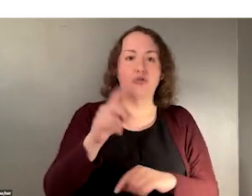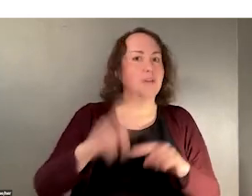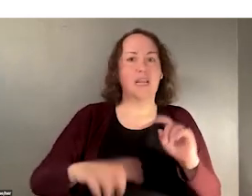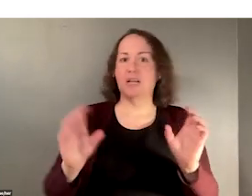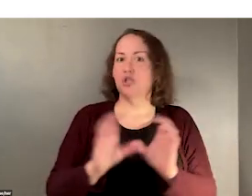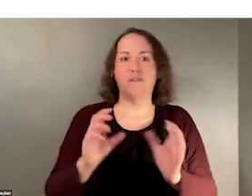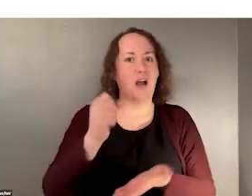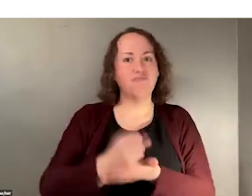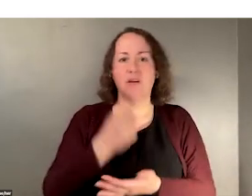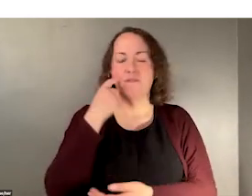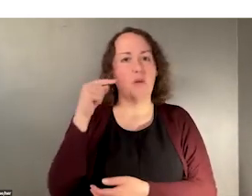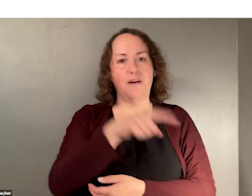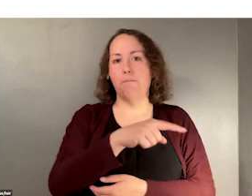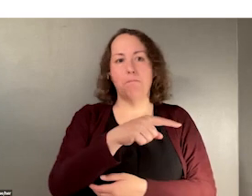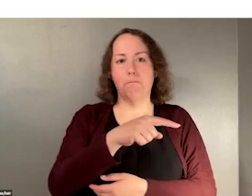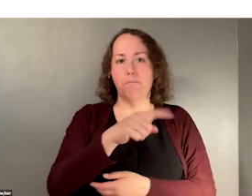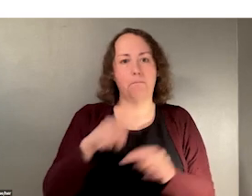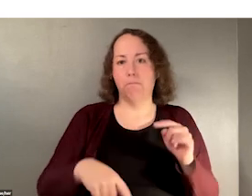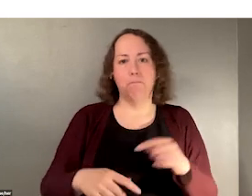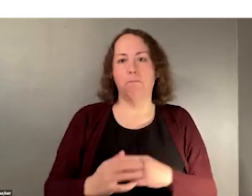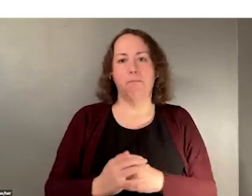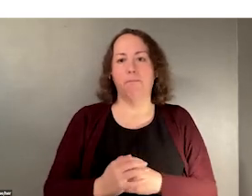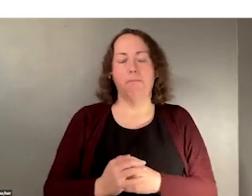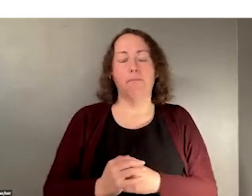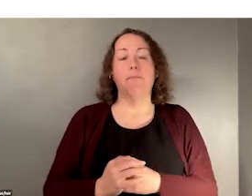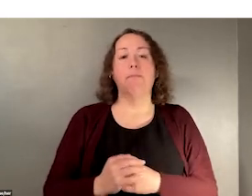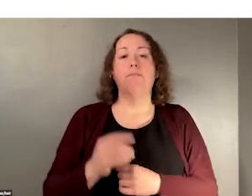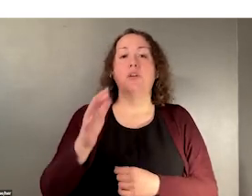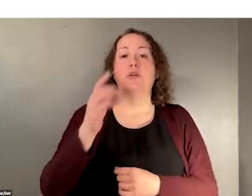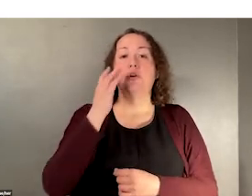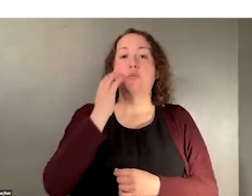and you're going to see that the PI has to go in and certify it.